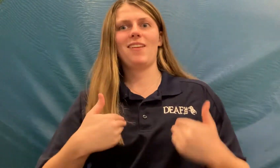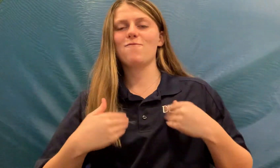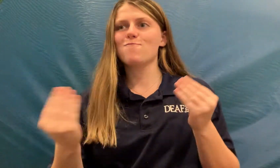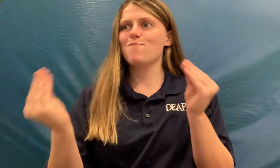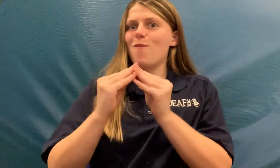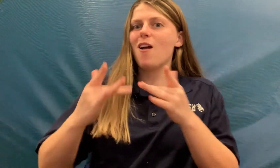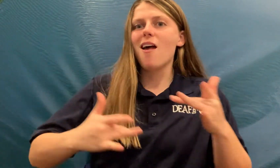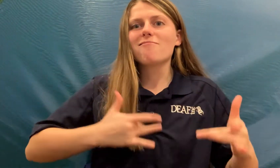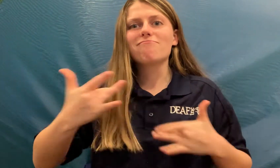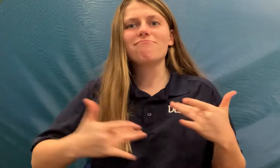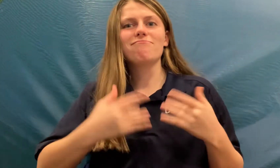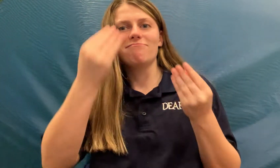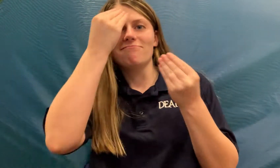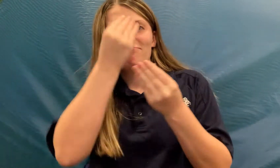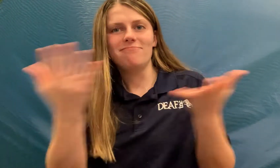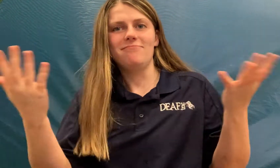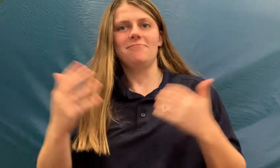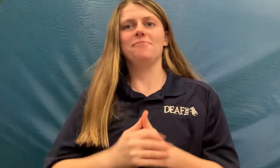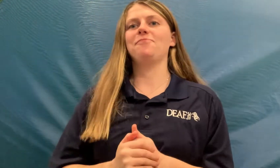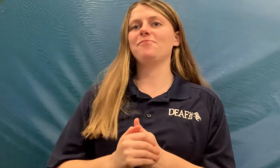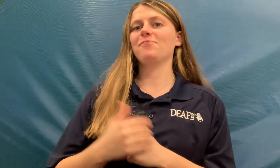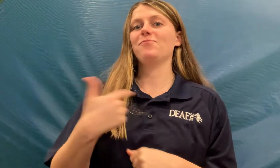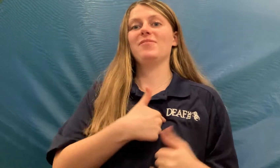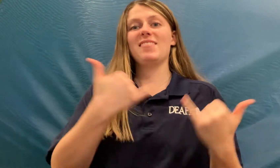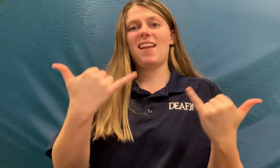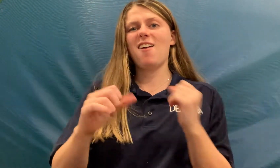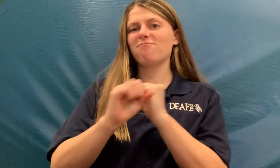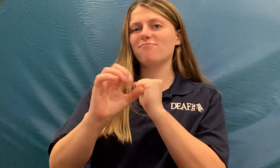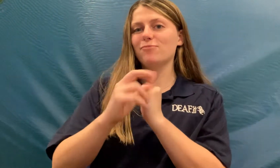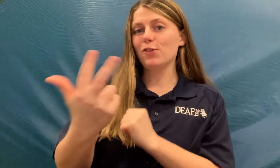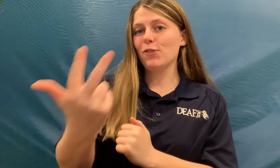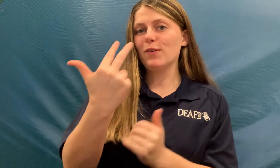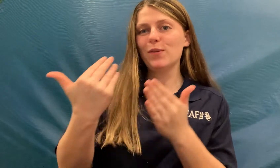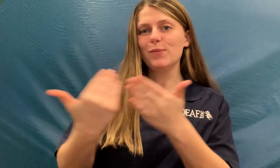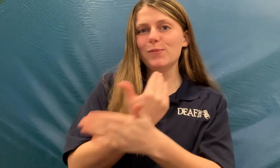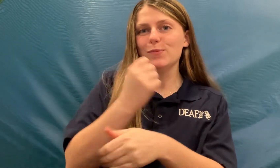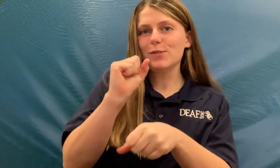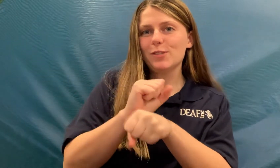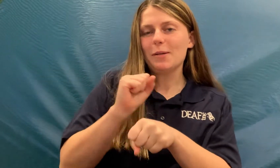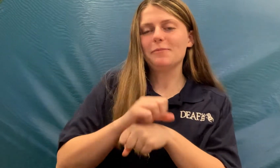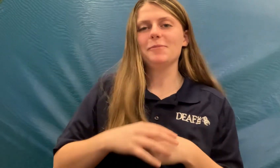DEAF, Inc. has another exciting announcement that we are now advertising 3 new job positions: